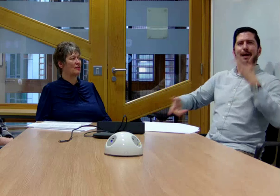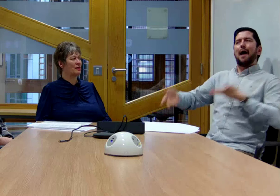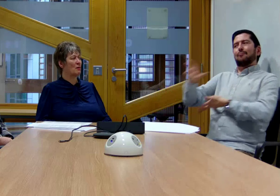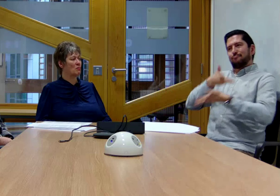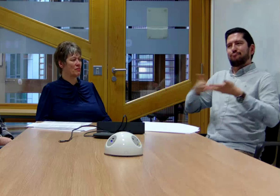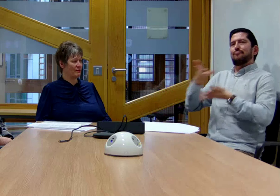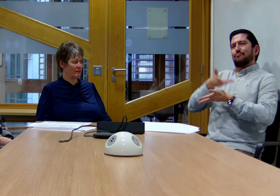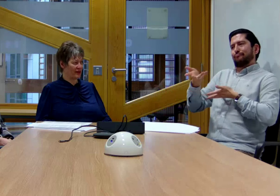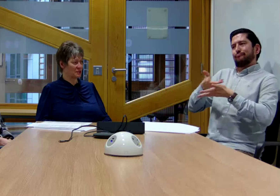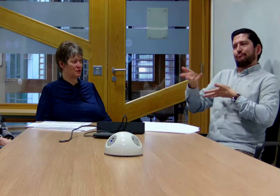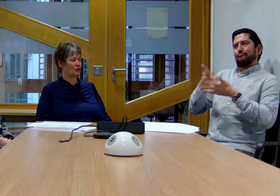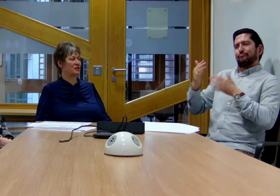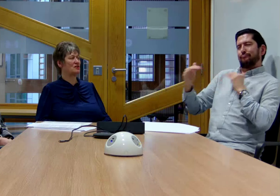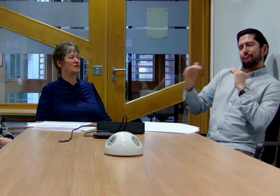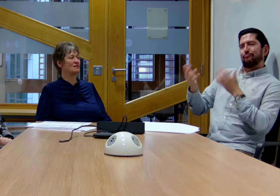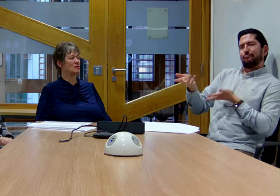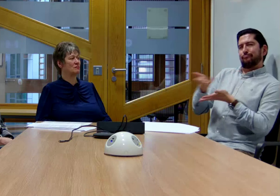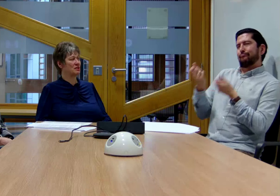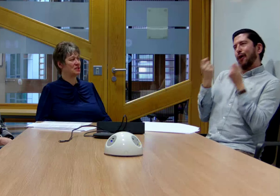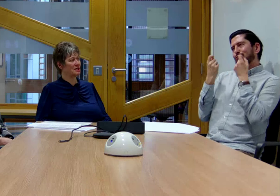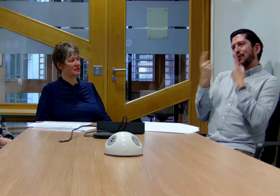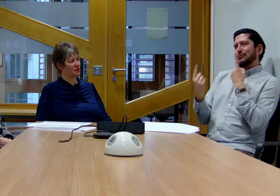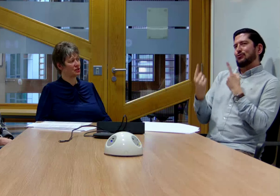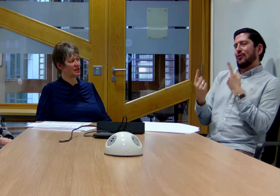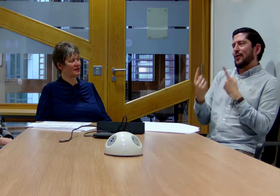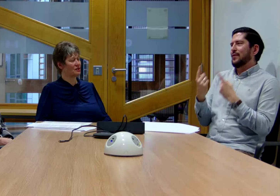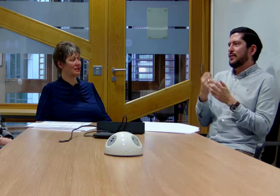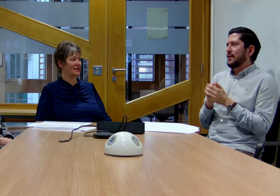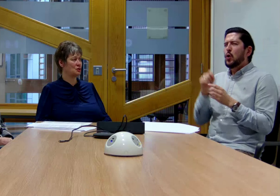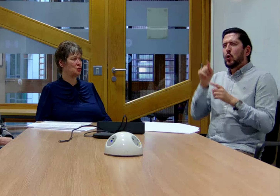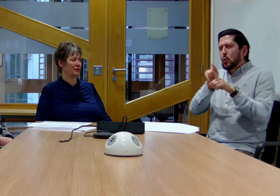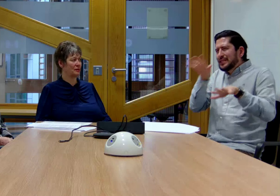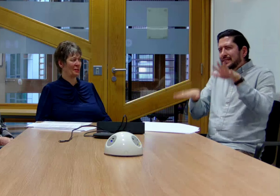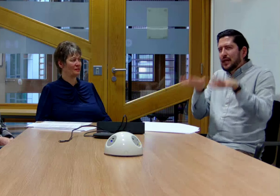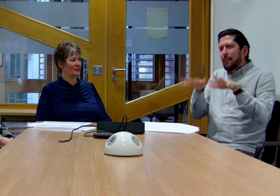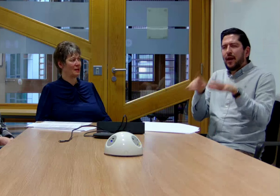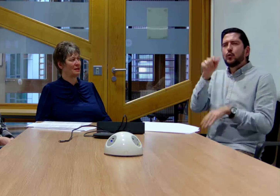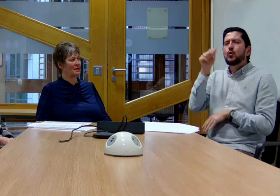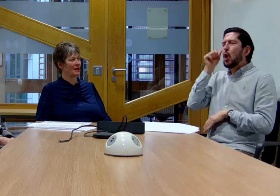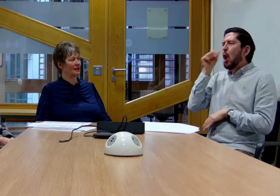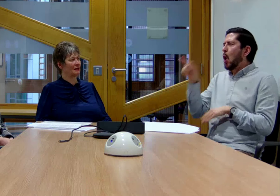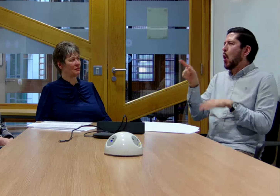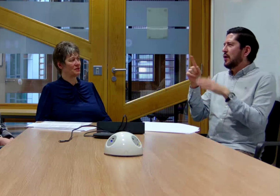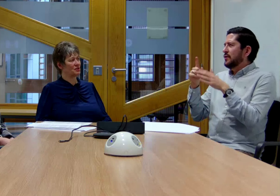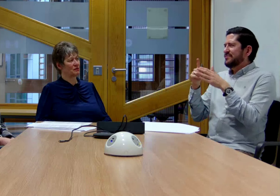And then they generate one language that the vast majority of the deaf community can understand